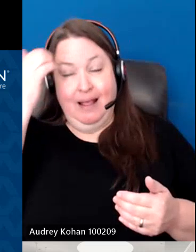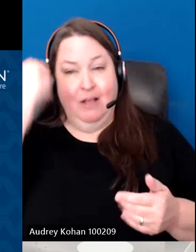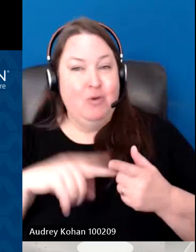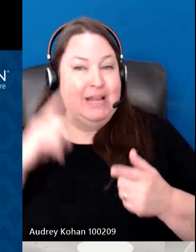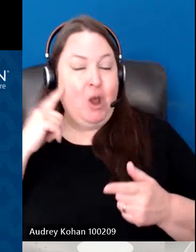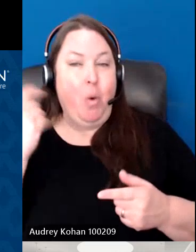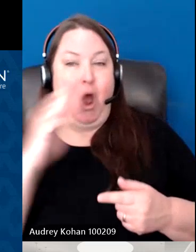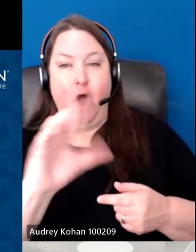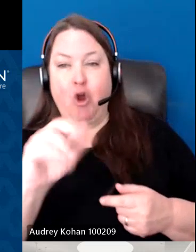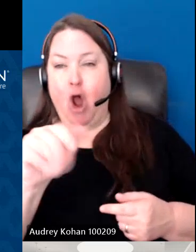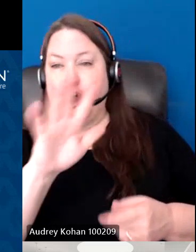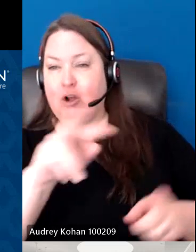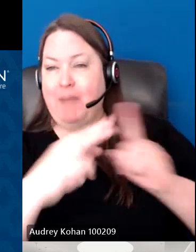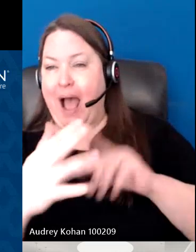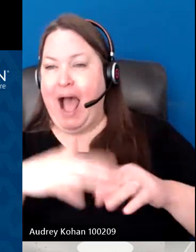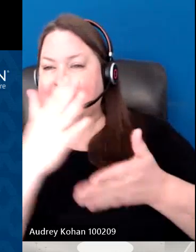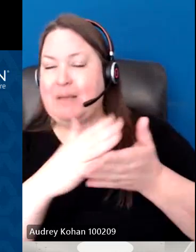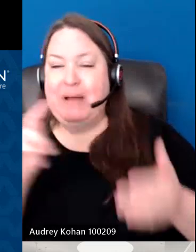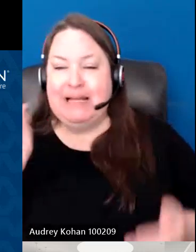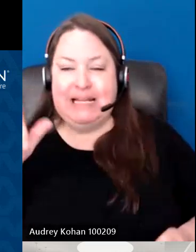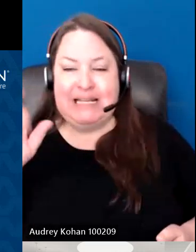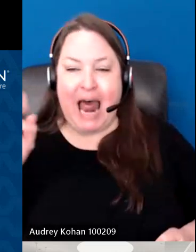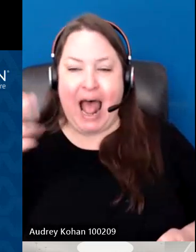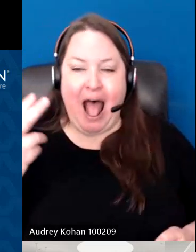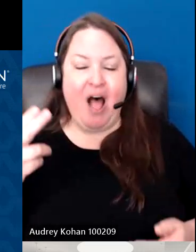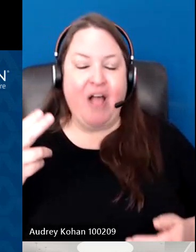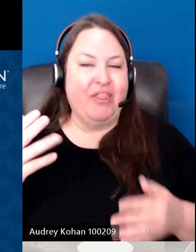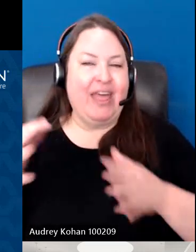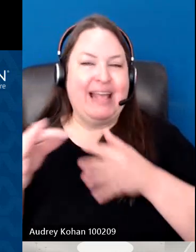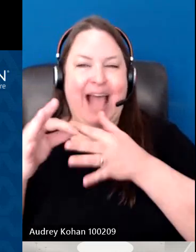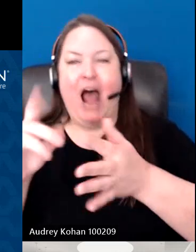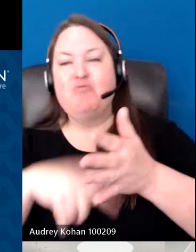perspective on some of the the teleah health guidance that we summarize whether that was